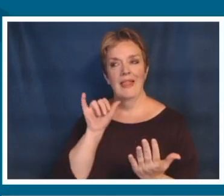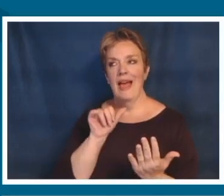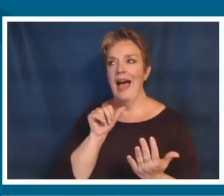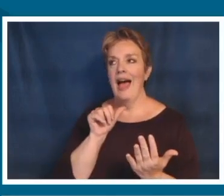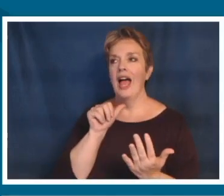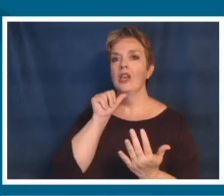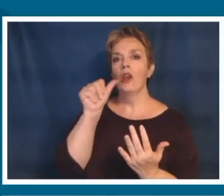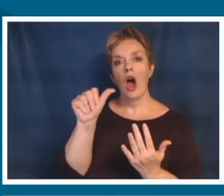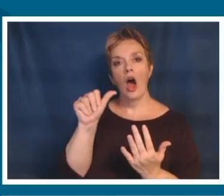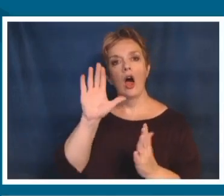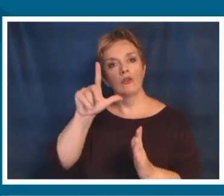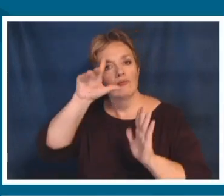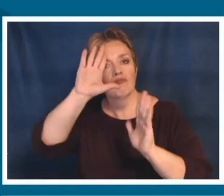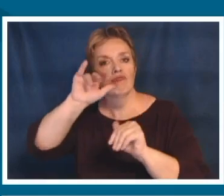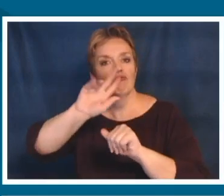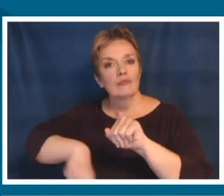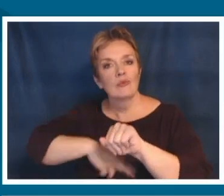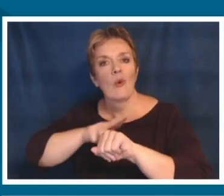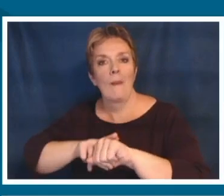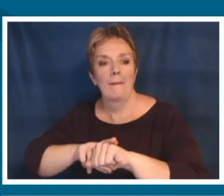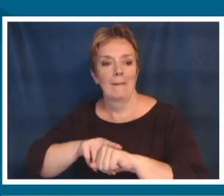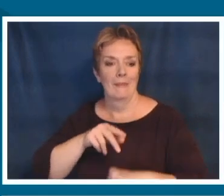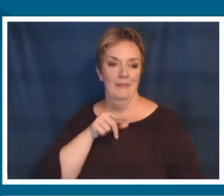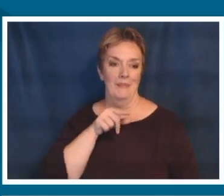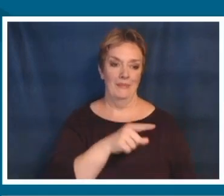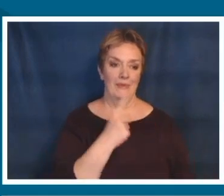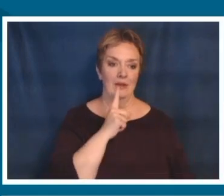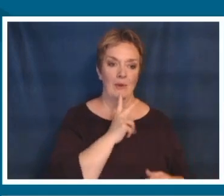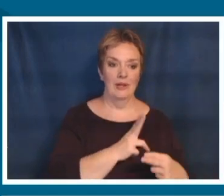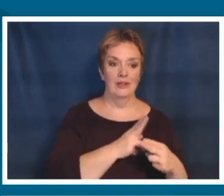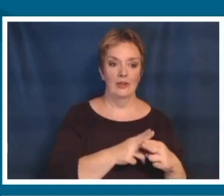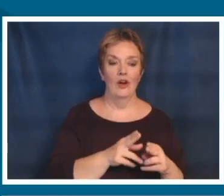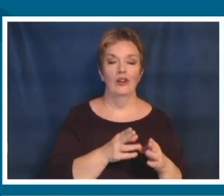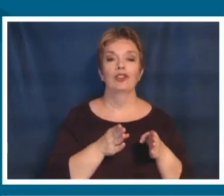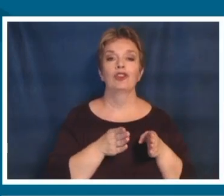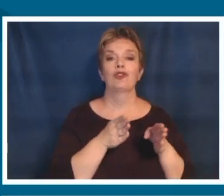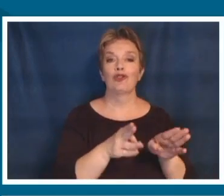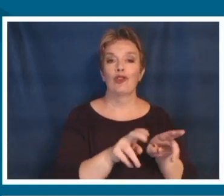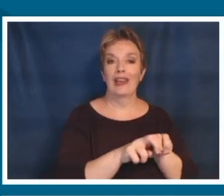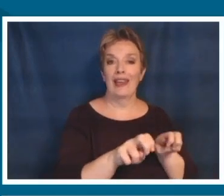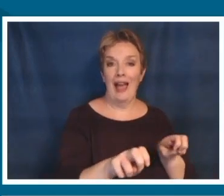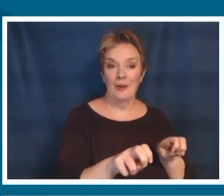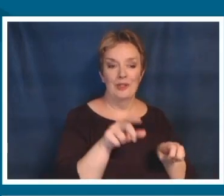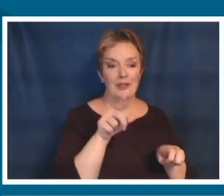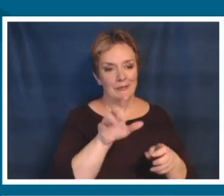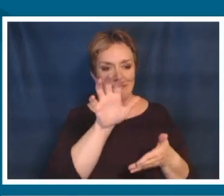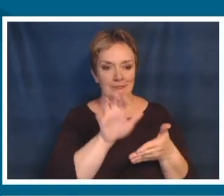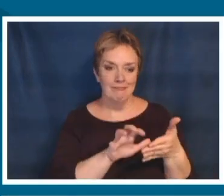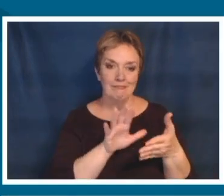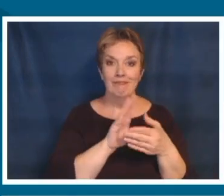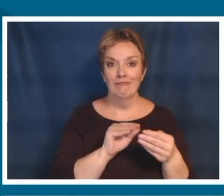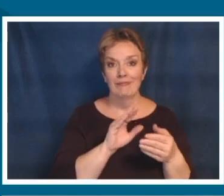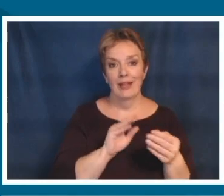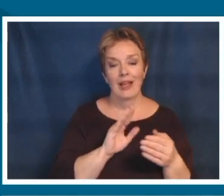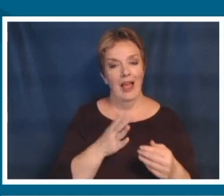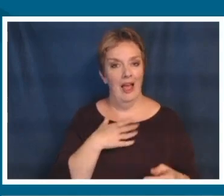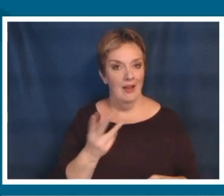for example this one is called street couch and it tells a story of how these